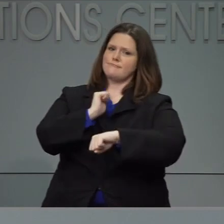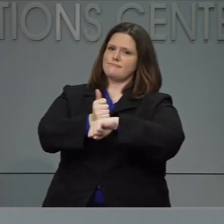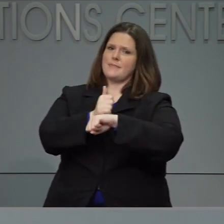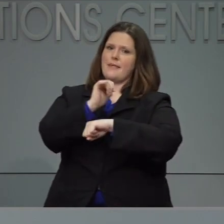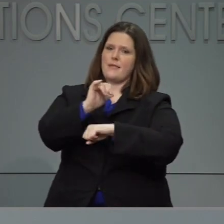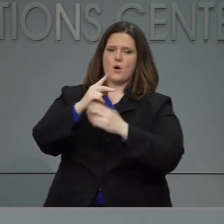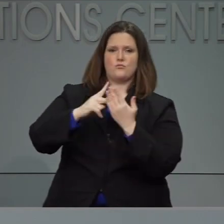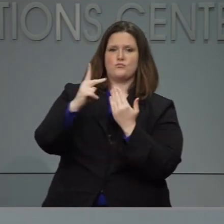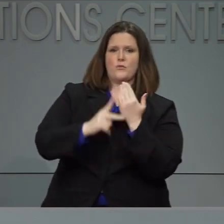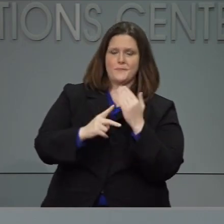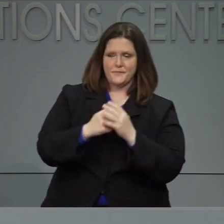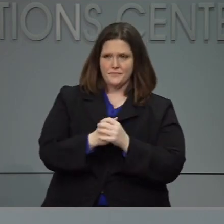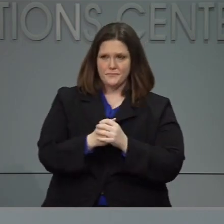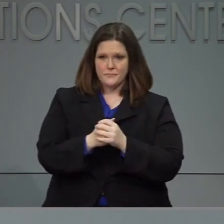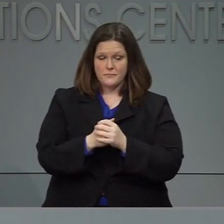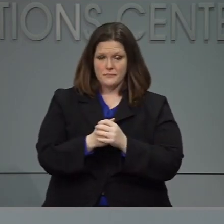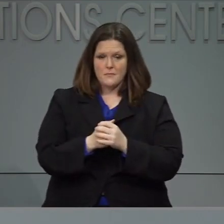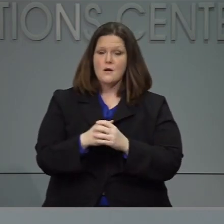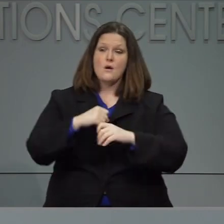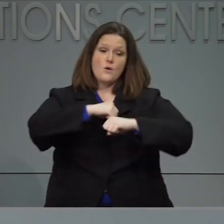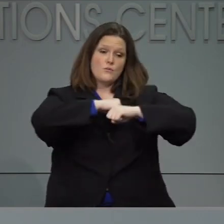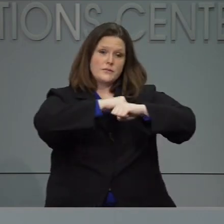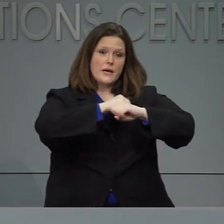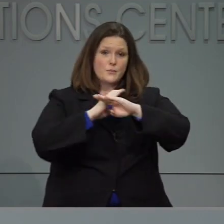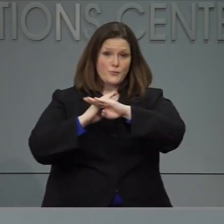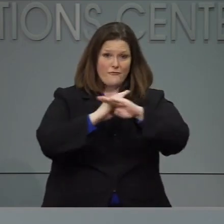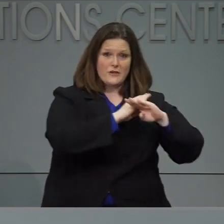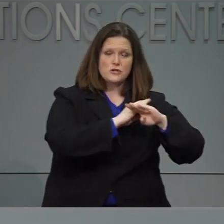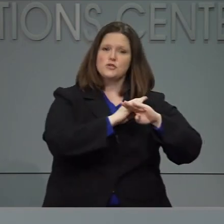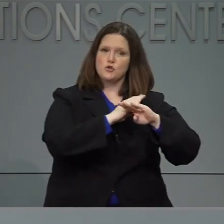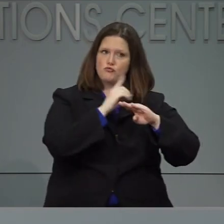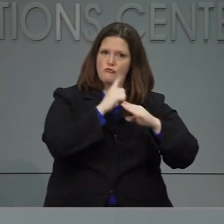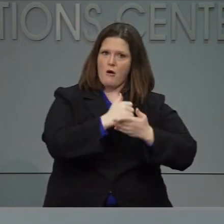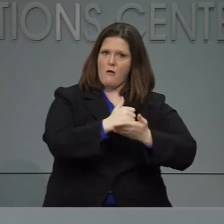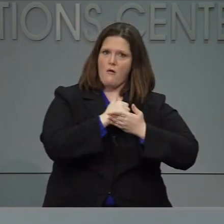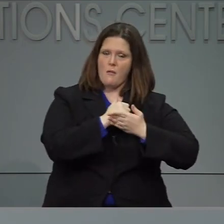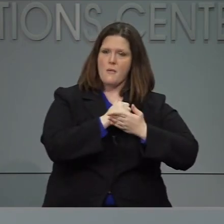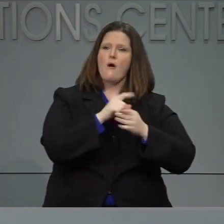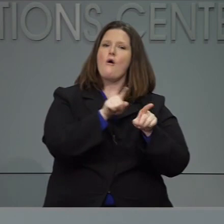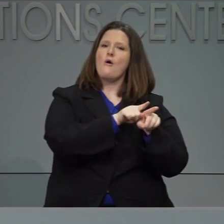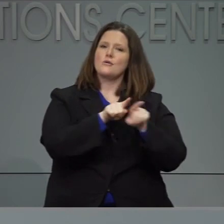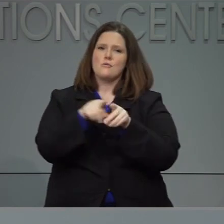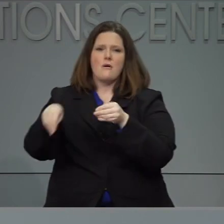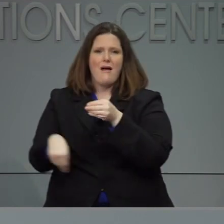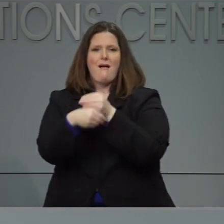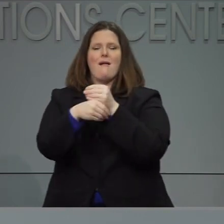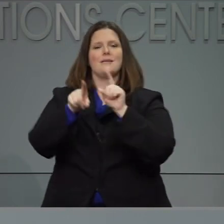WELL PREVENTION IS OUR BEST DEFENSE WE ALSO CONTINUE TO BOLSTER OUR TESTING AND SUPPORT SERVICES.